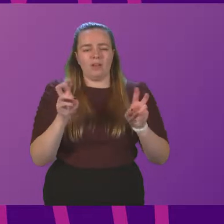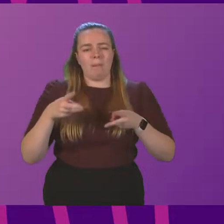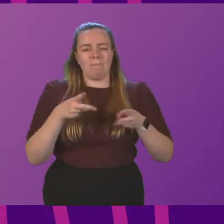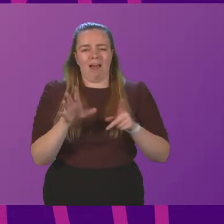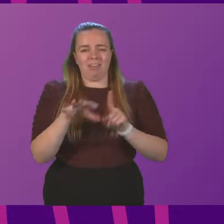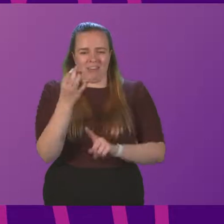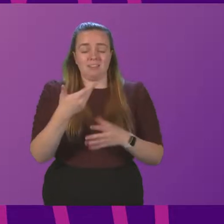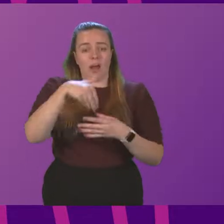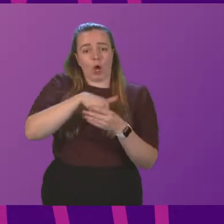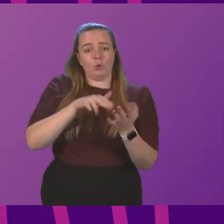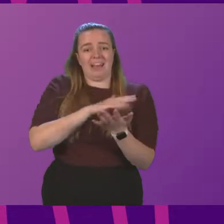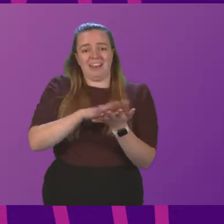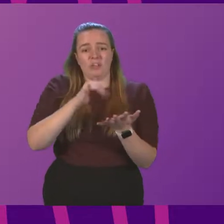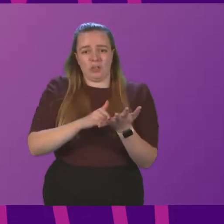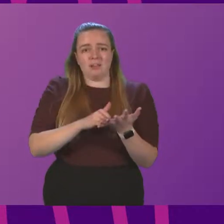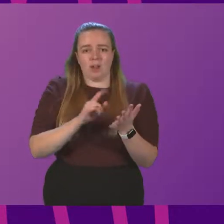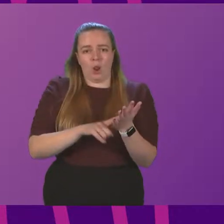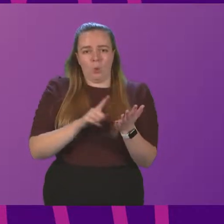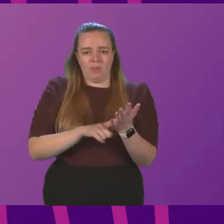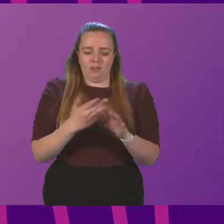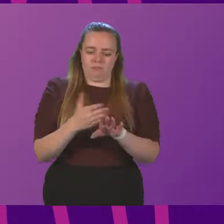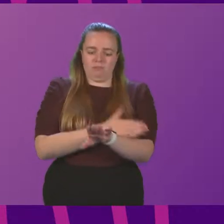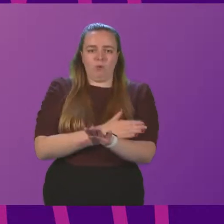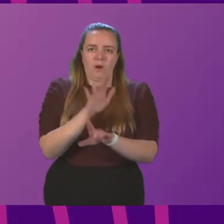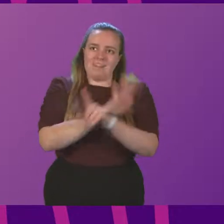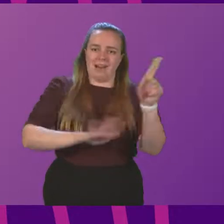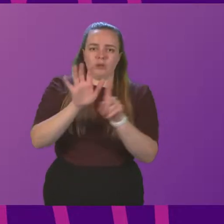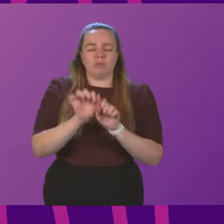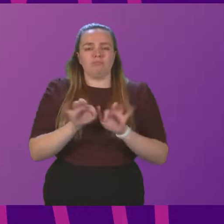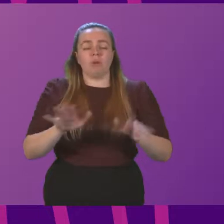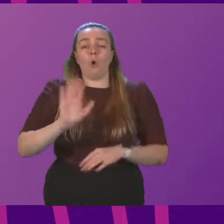Lothian, prior to that national roll-out. All health boards continue to work